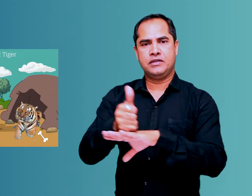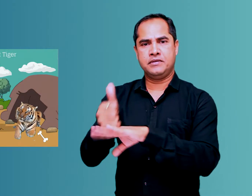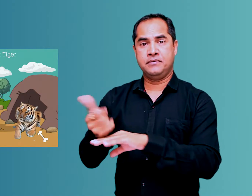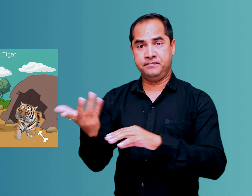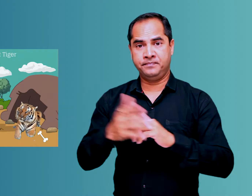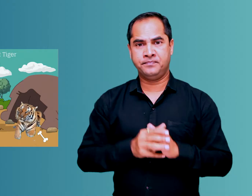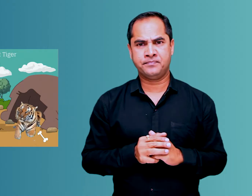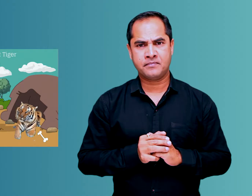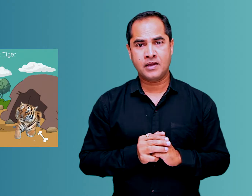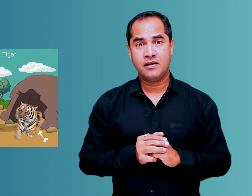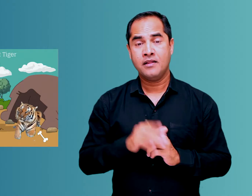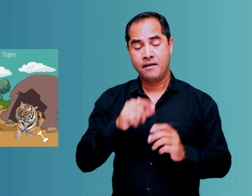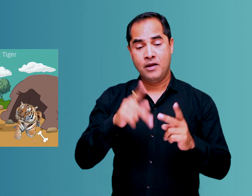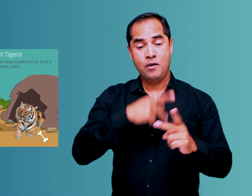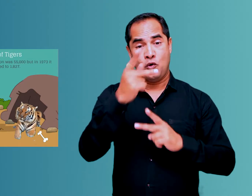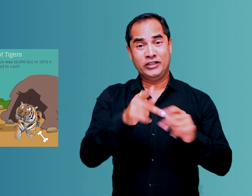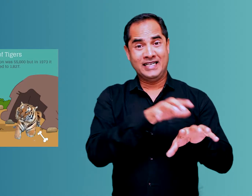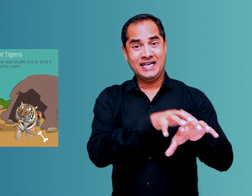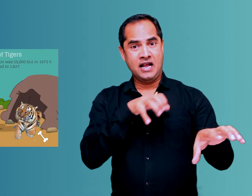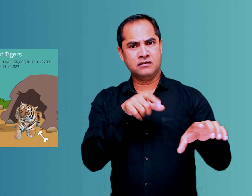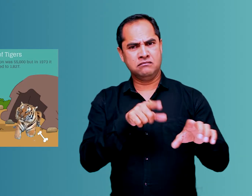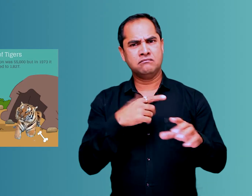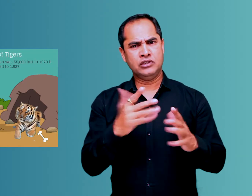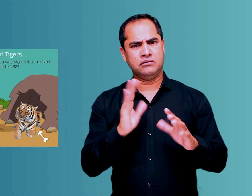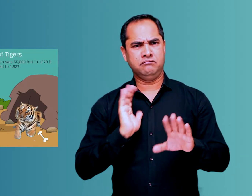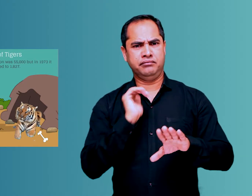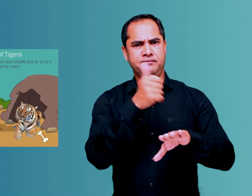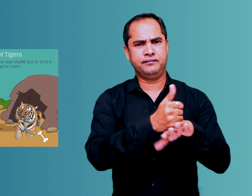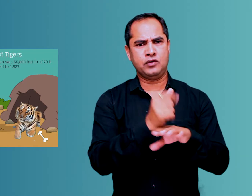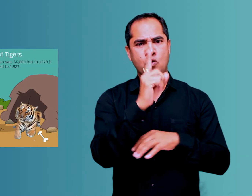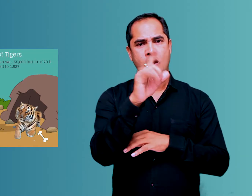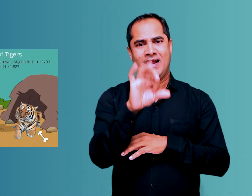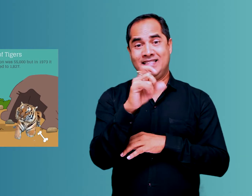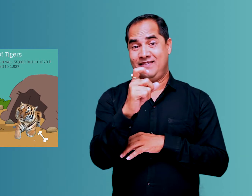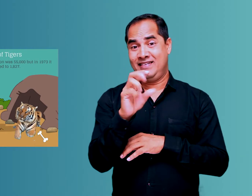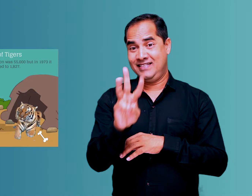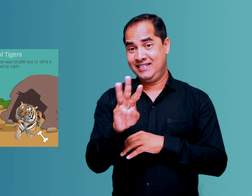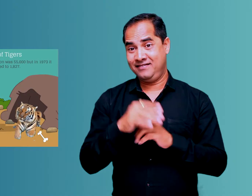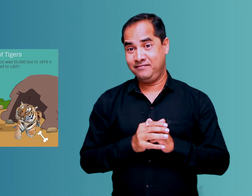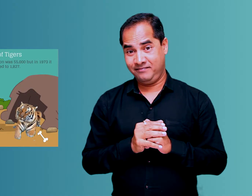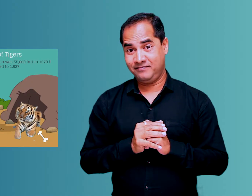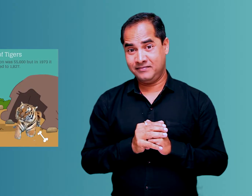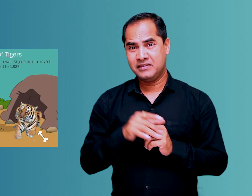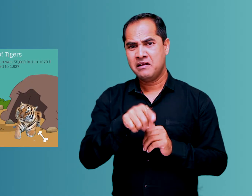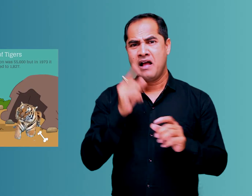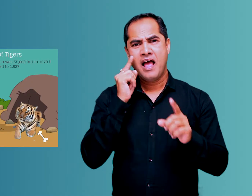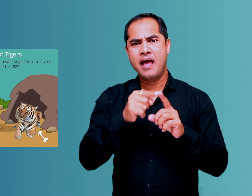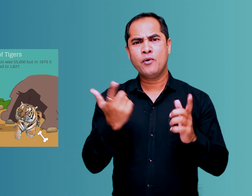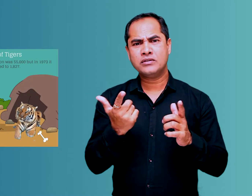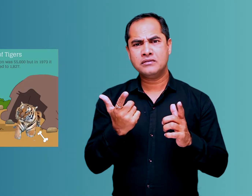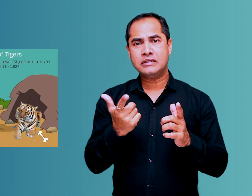One of it is Project Tiger which was launched in the year 1973 to